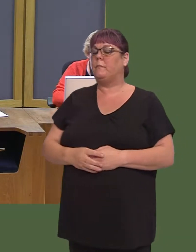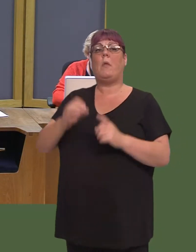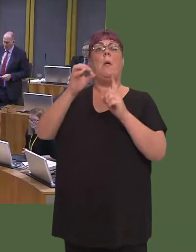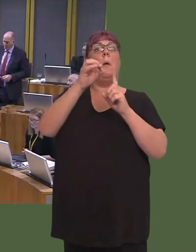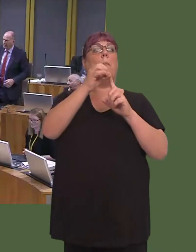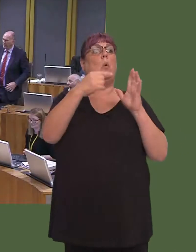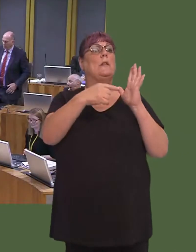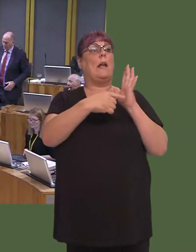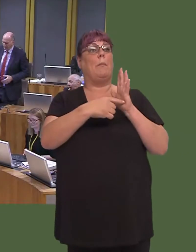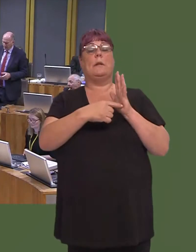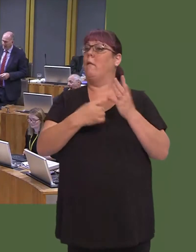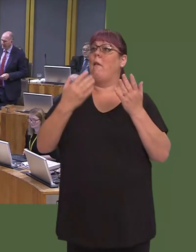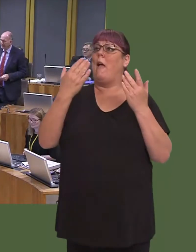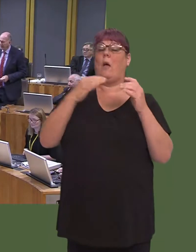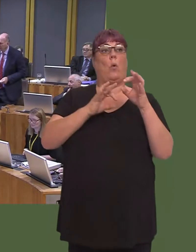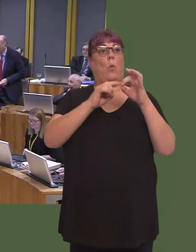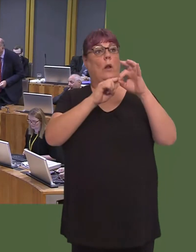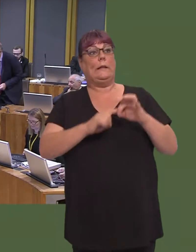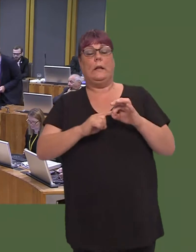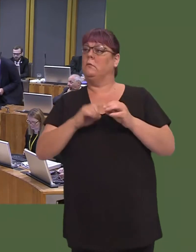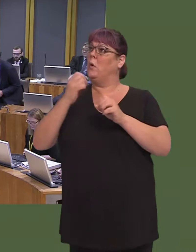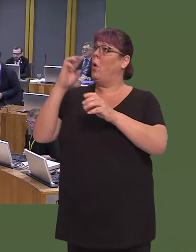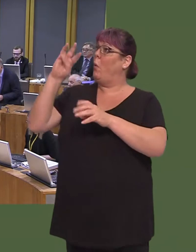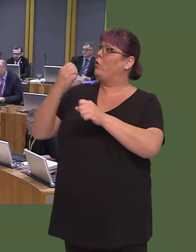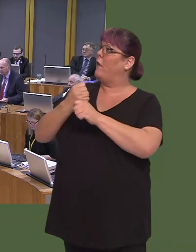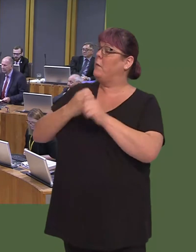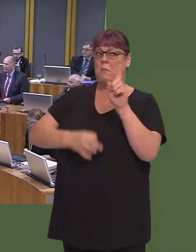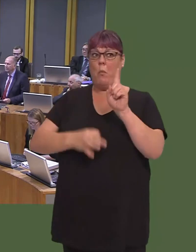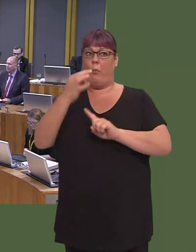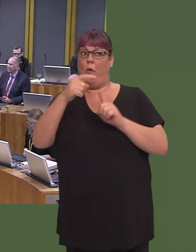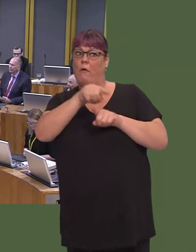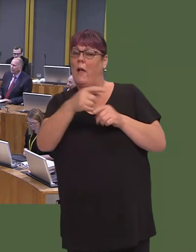been and always will be, of course, a fundamental priority for this Government. We've never